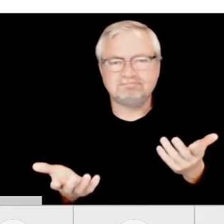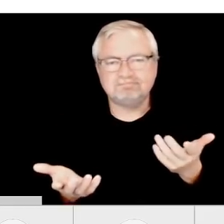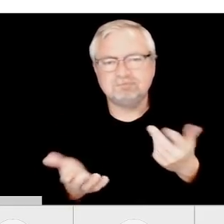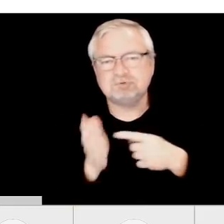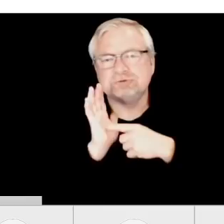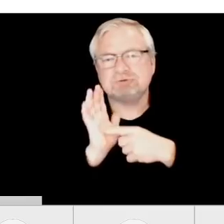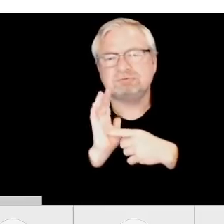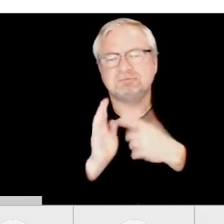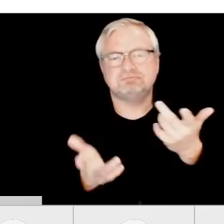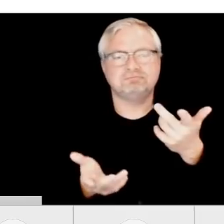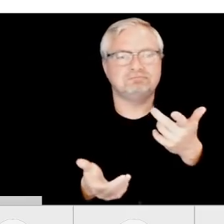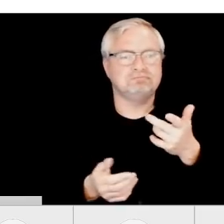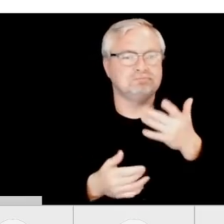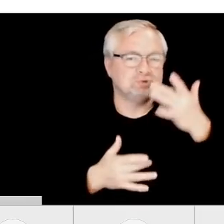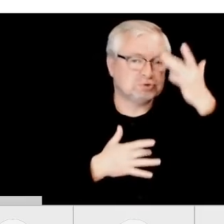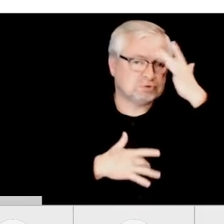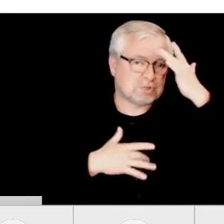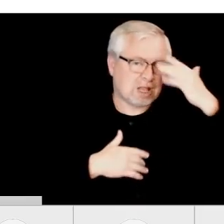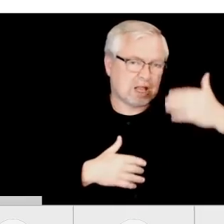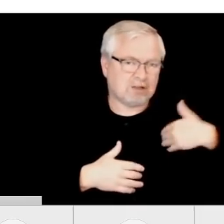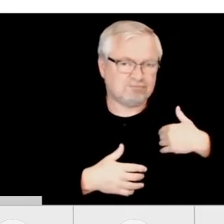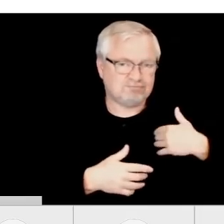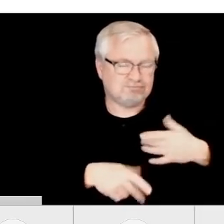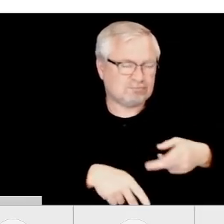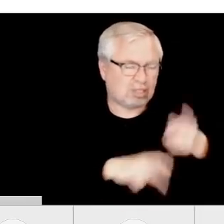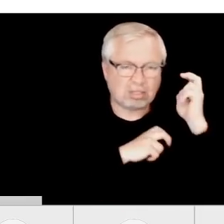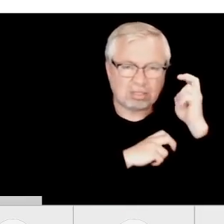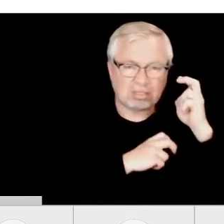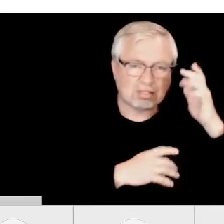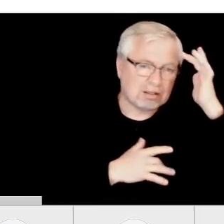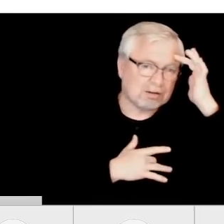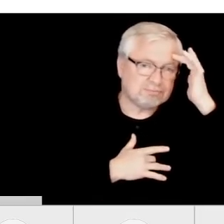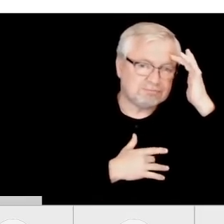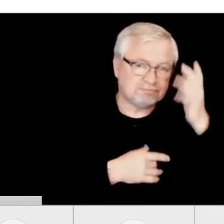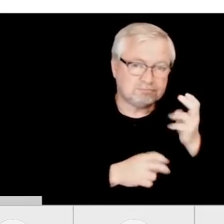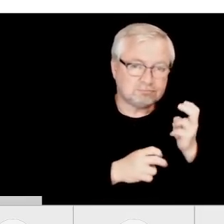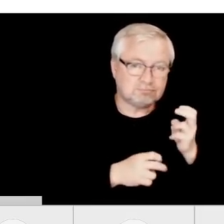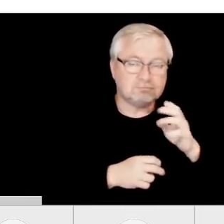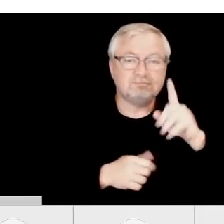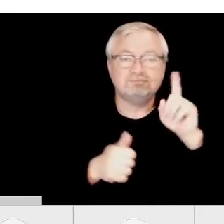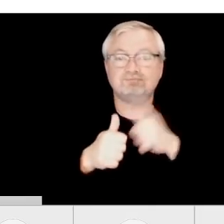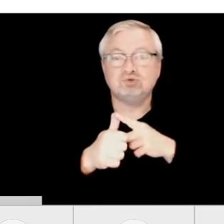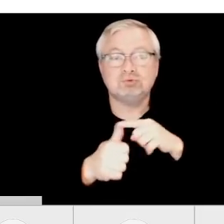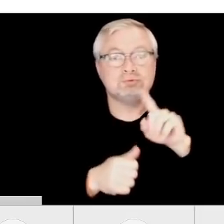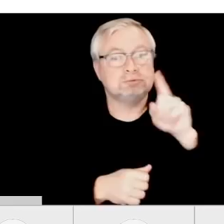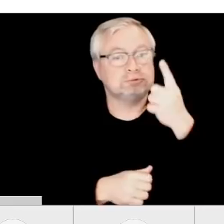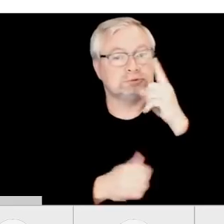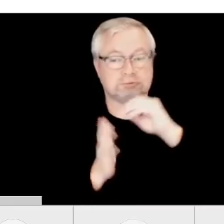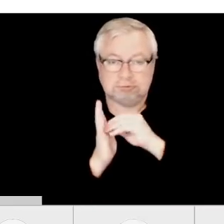ill patients. And what the initial data seems to be showing is a reduction in the length of